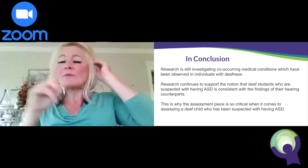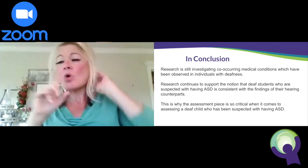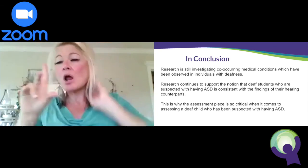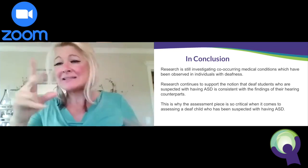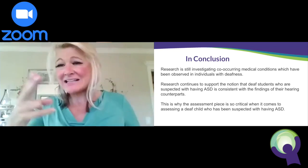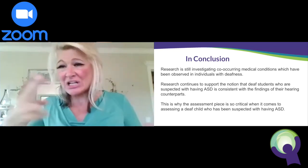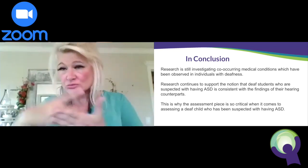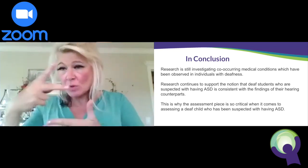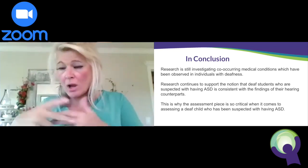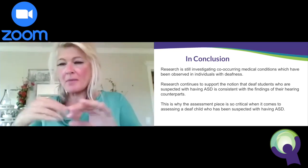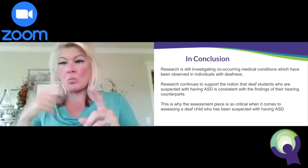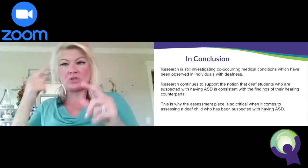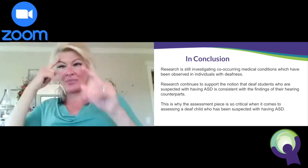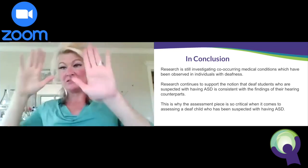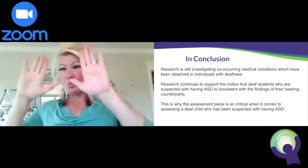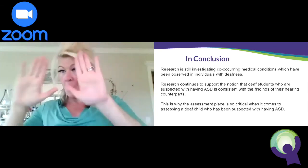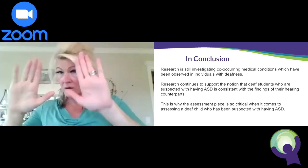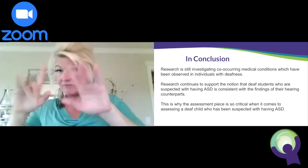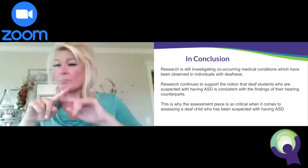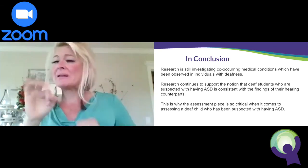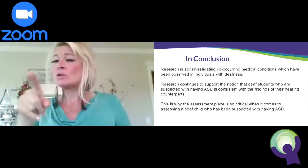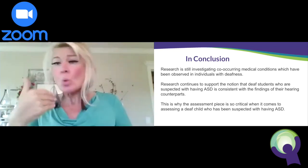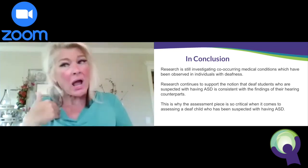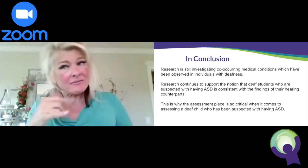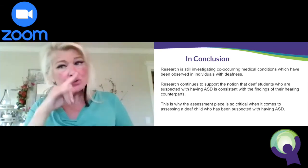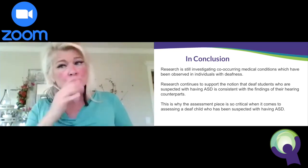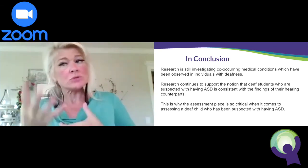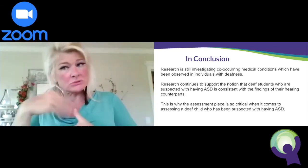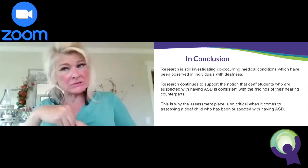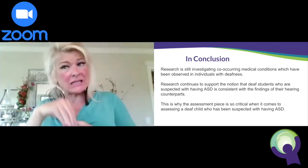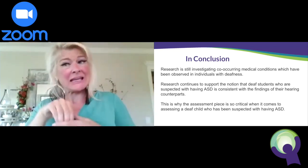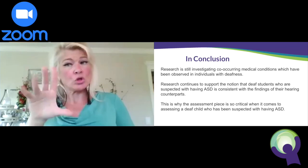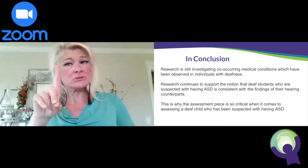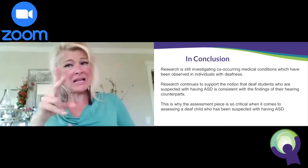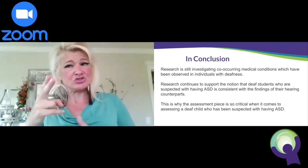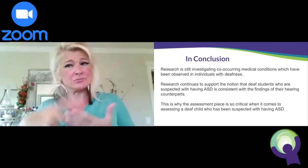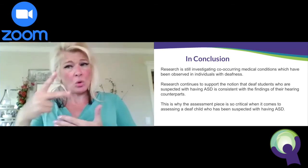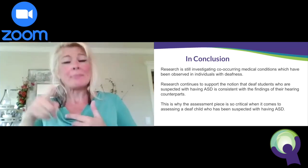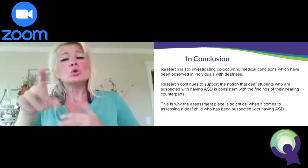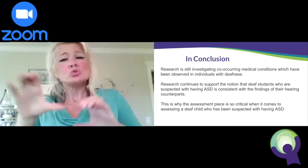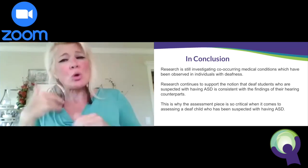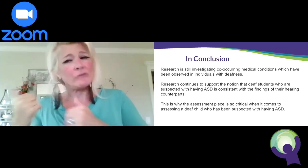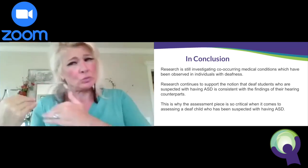kids are impacted with this as well. As far as the DHH program, I think it's wonderful